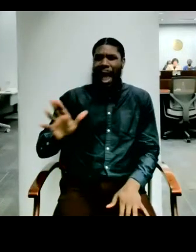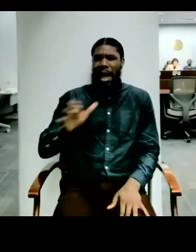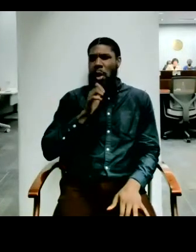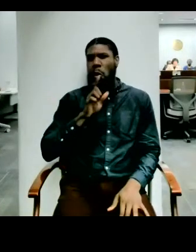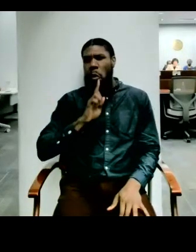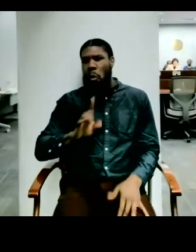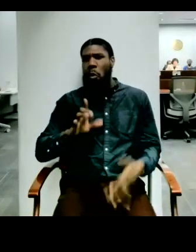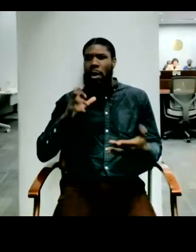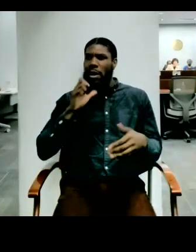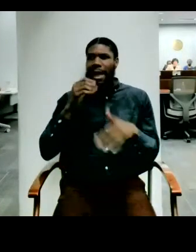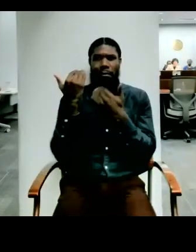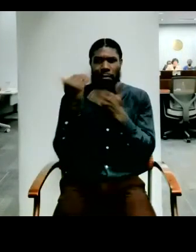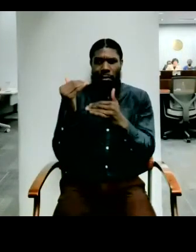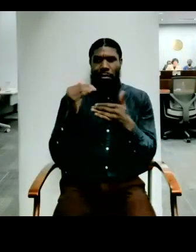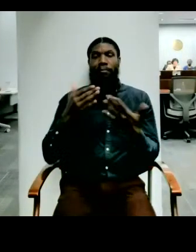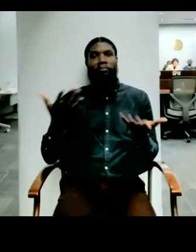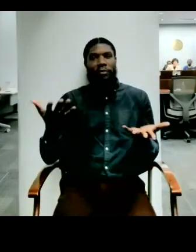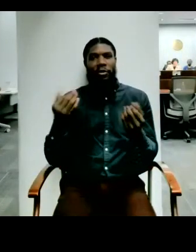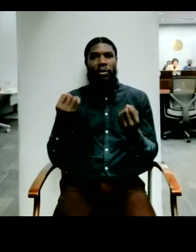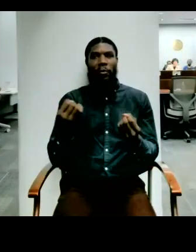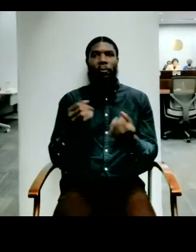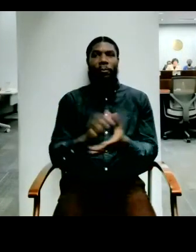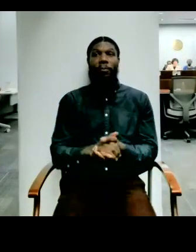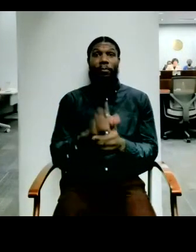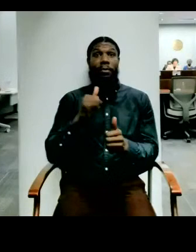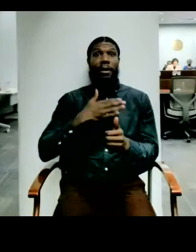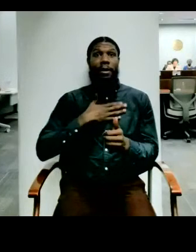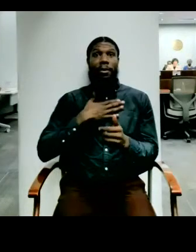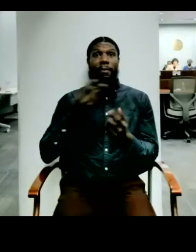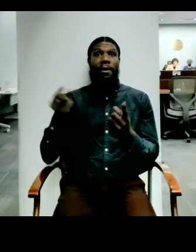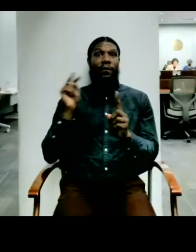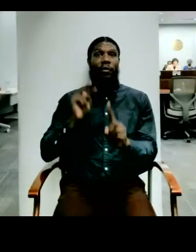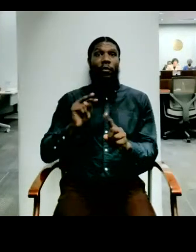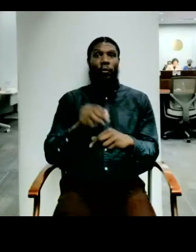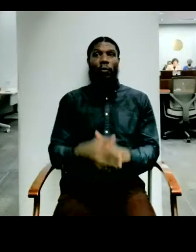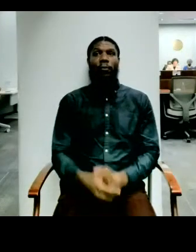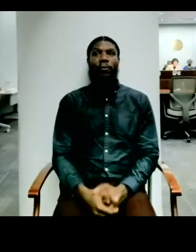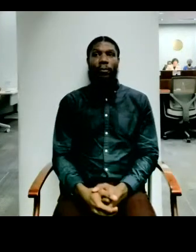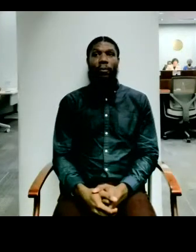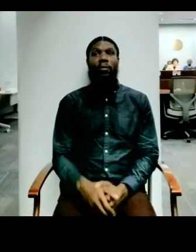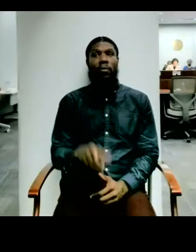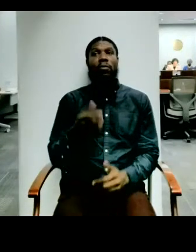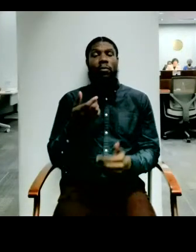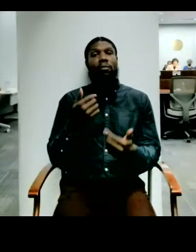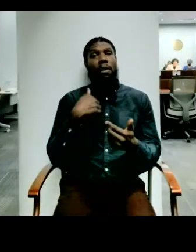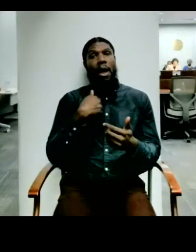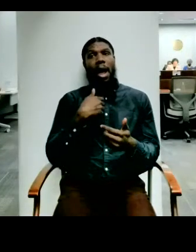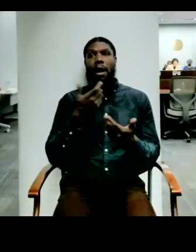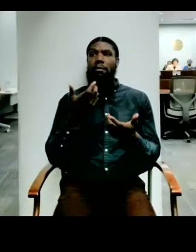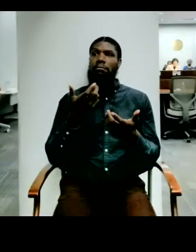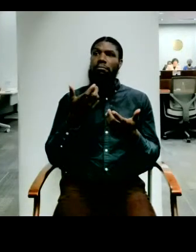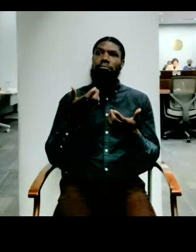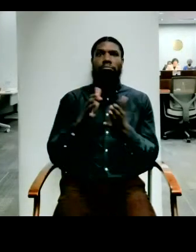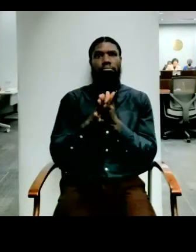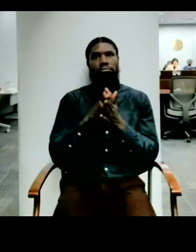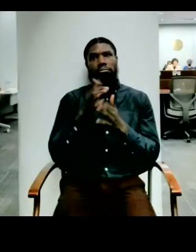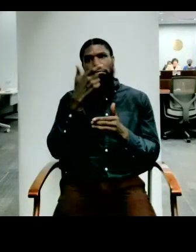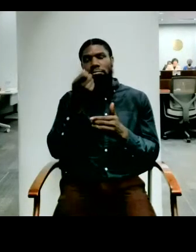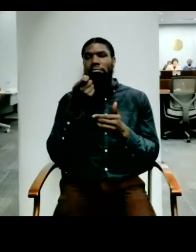So,uh, that is my position and um I'm interested in hearing my fellow Commissioners views on the motion as well.